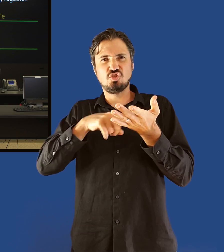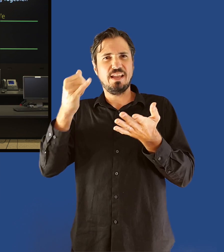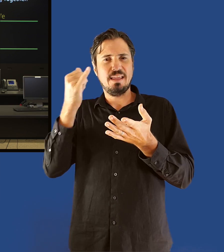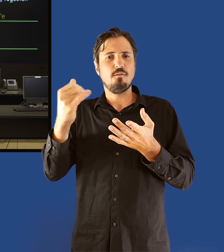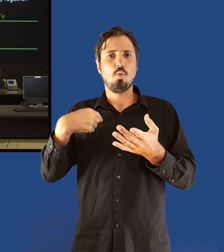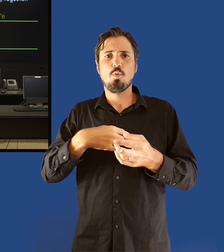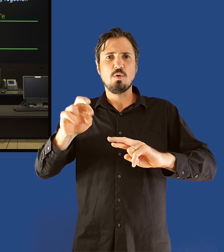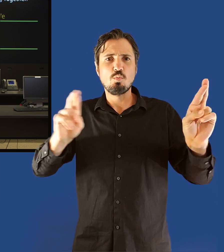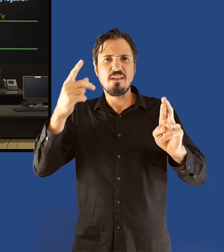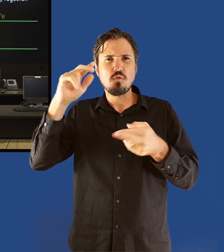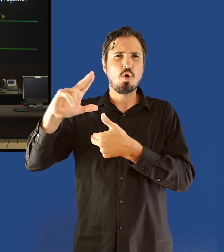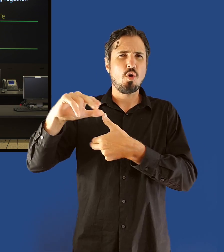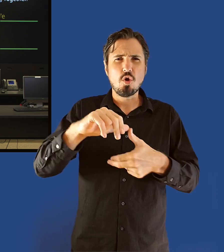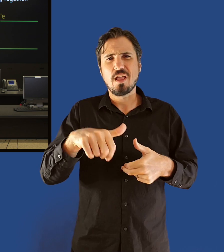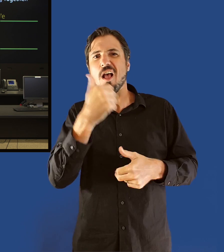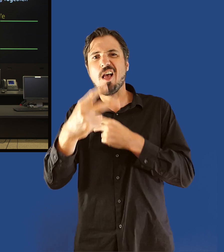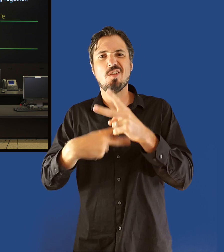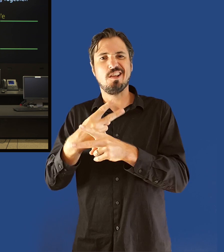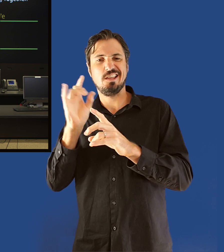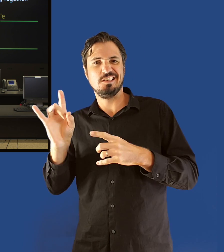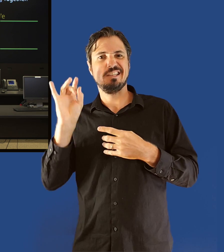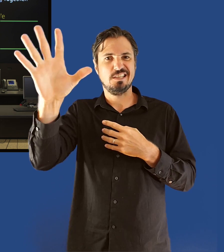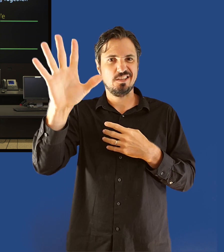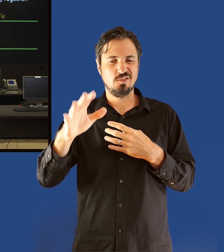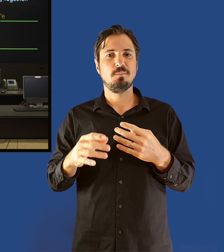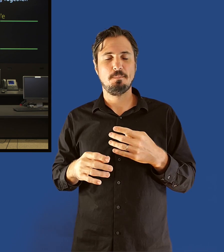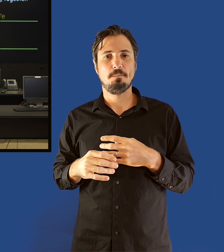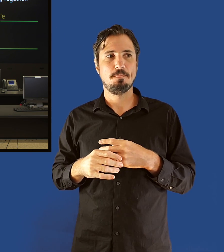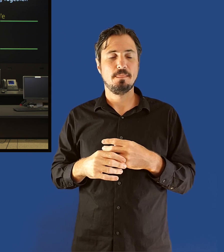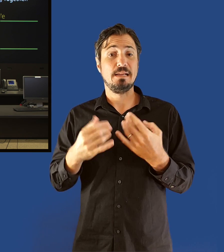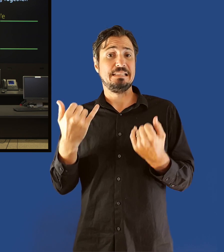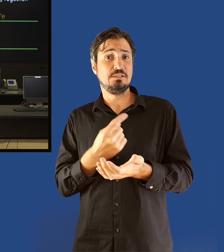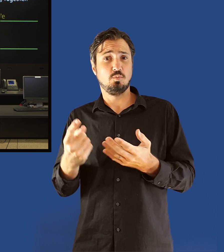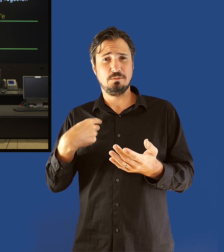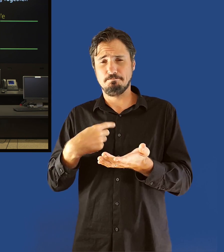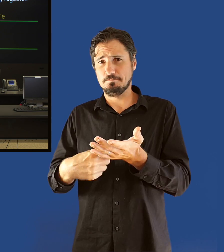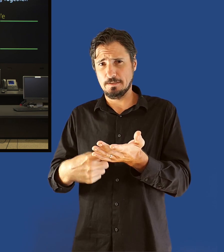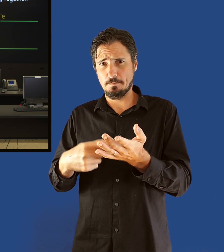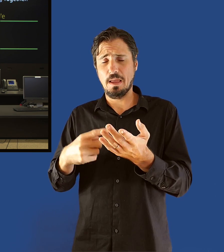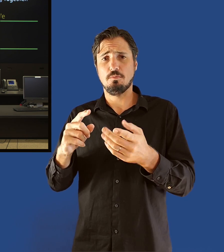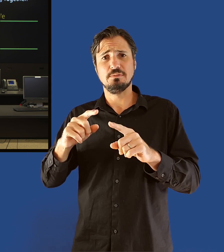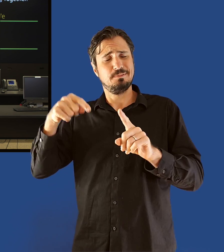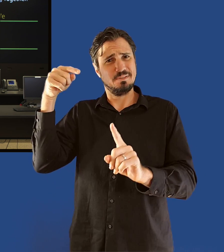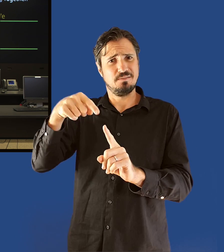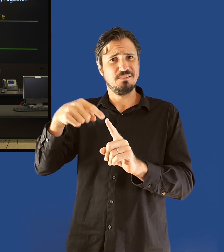This is the first time we have targeted disaster response. This week, survey teams visited more than 200 homes on the island.